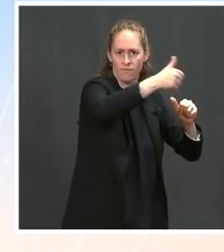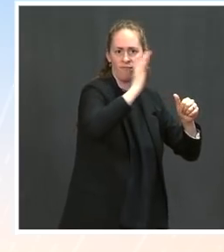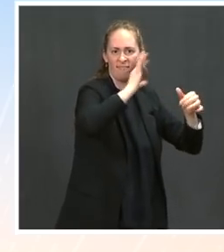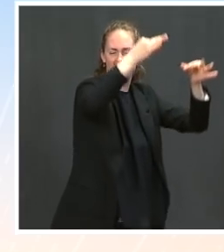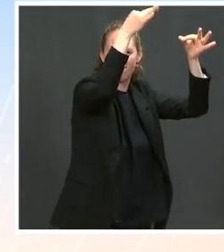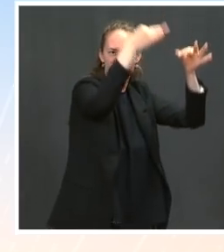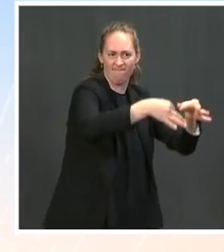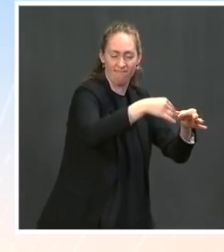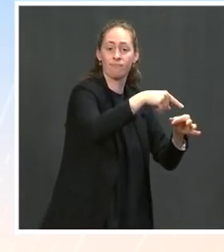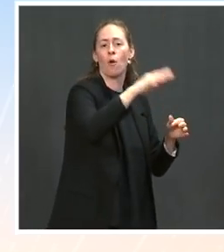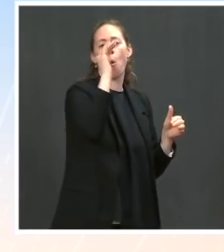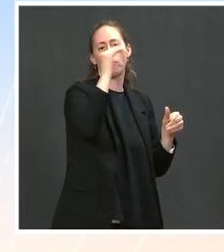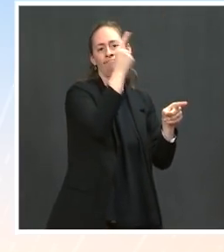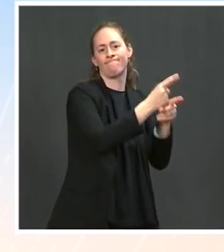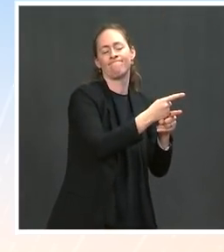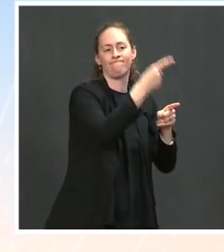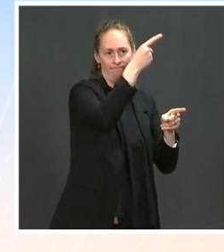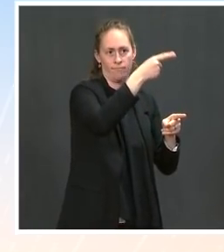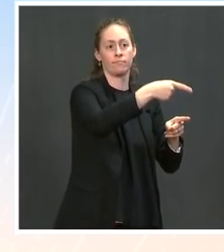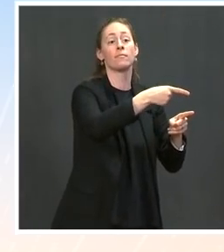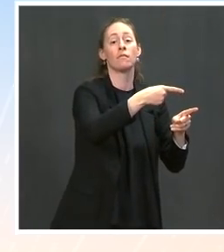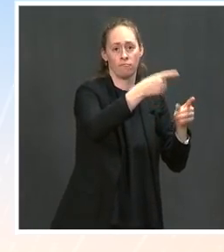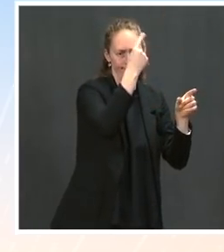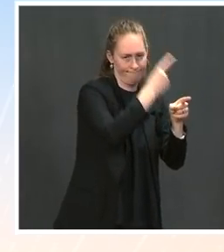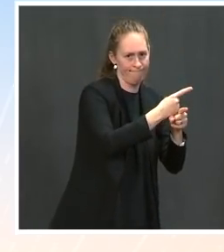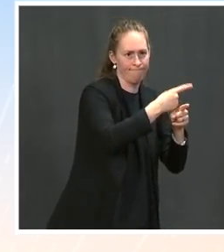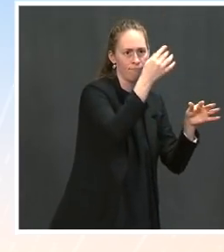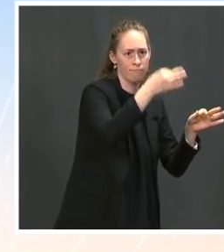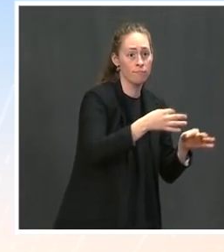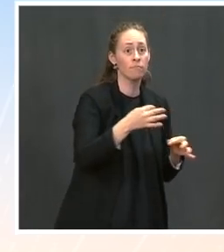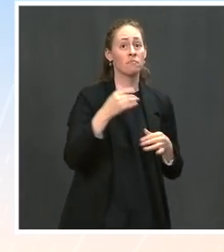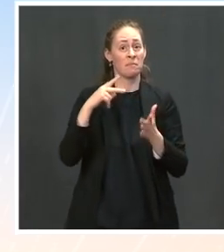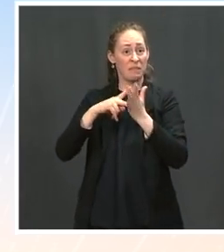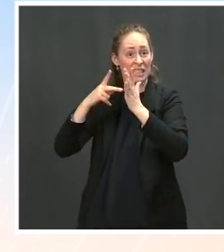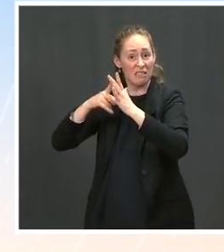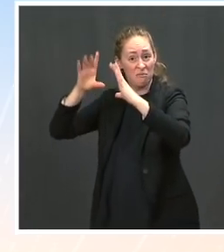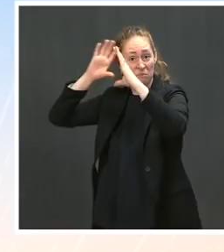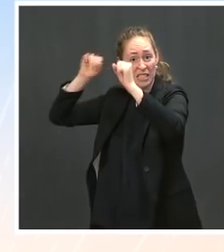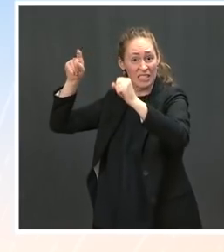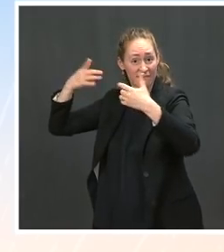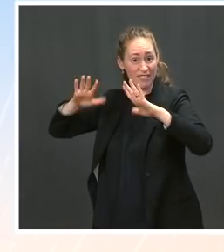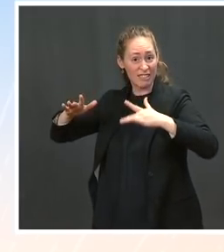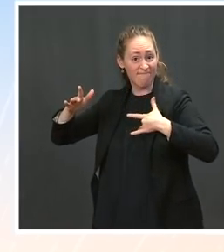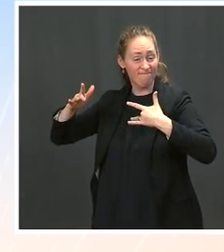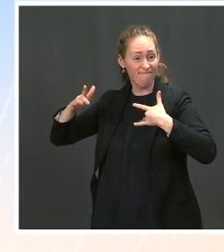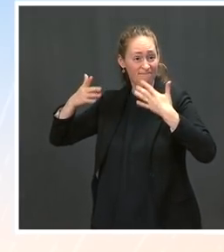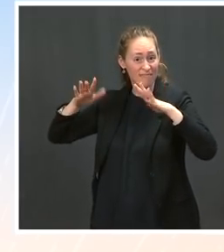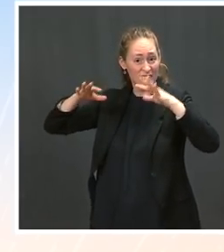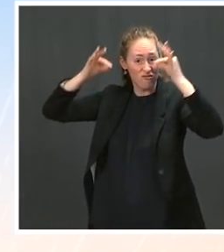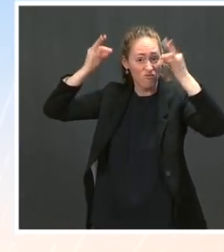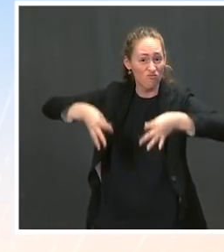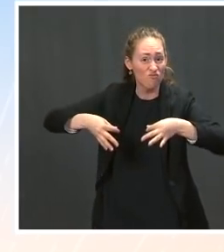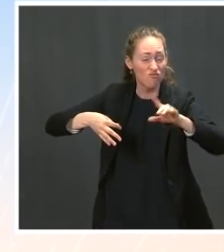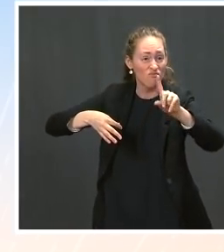The Press: Does the President still feel that he can come out after the verdict and, regardless of what it is, tell people to accept it,